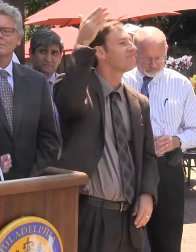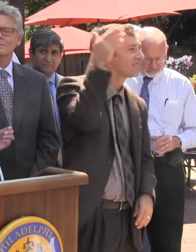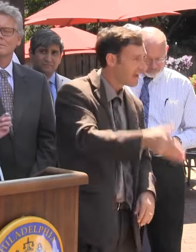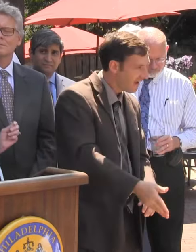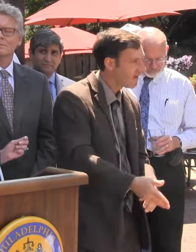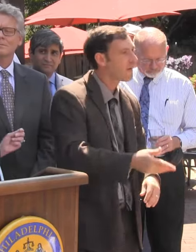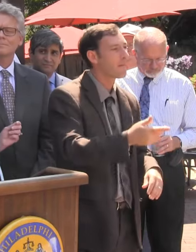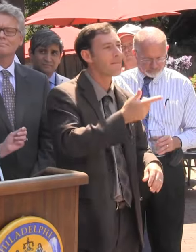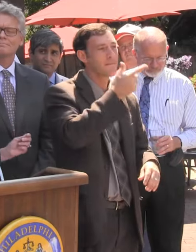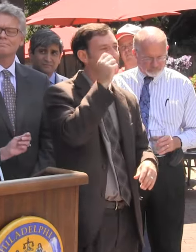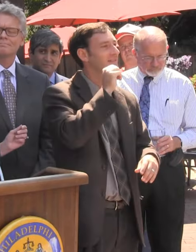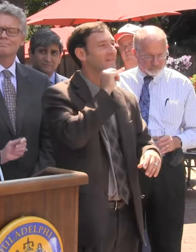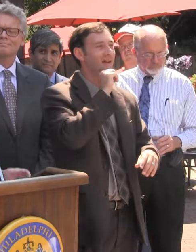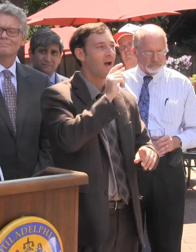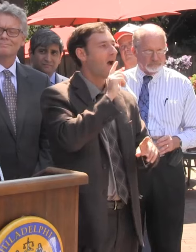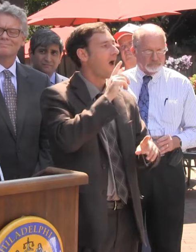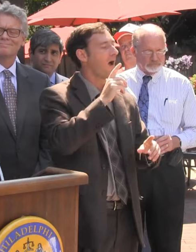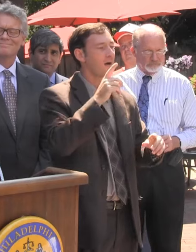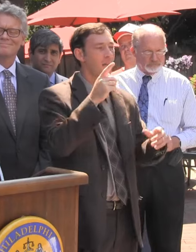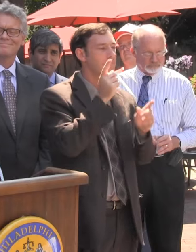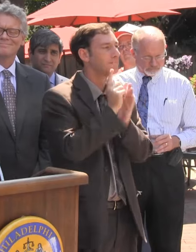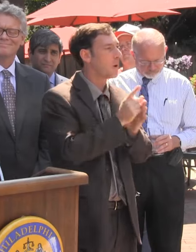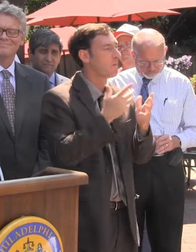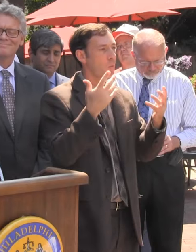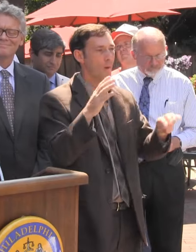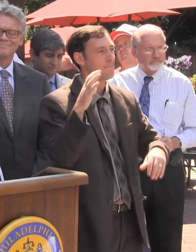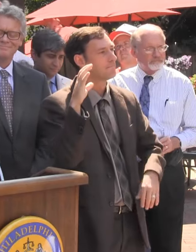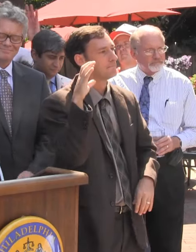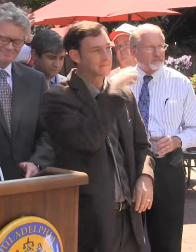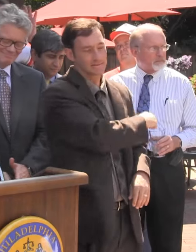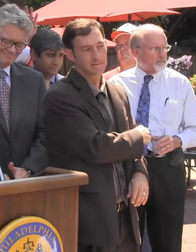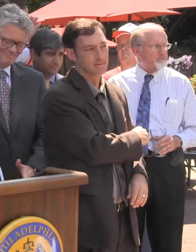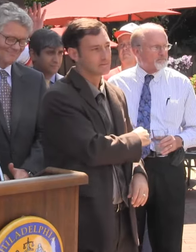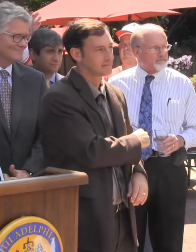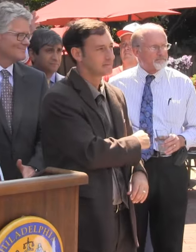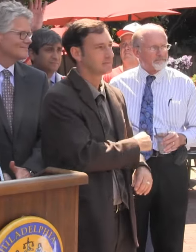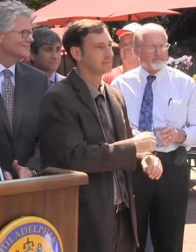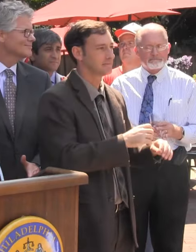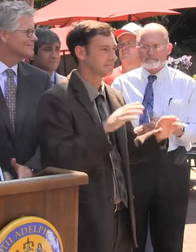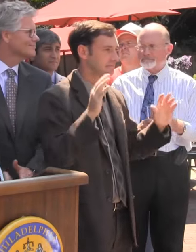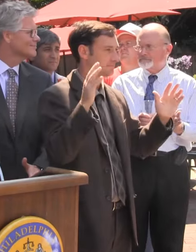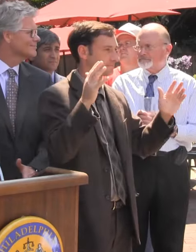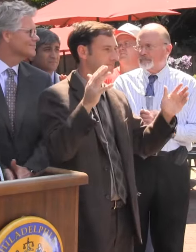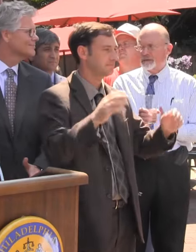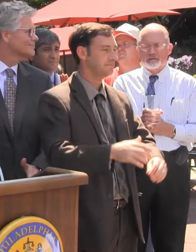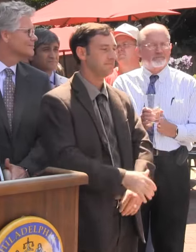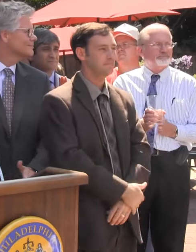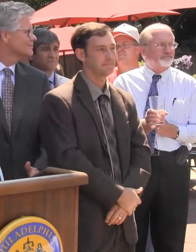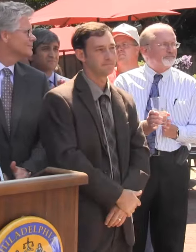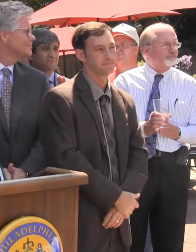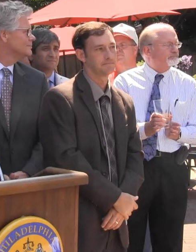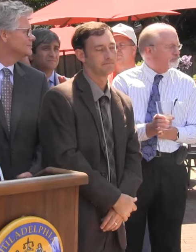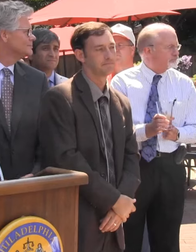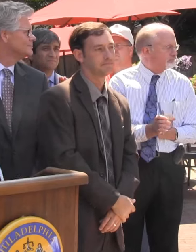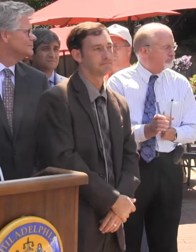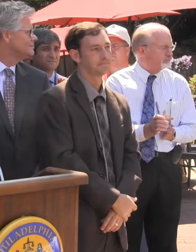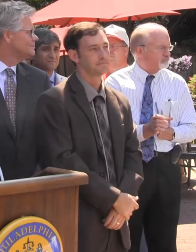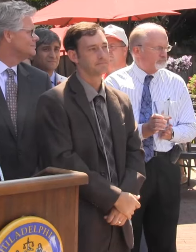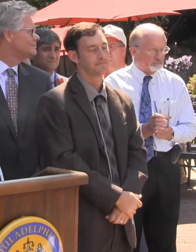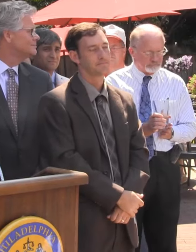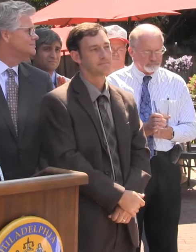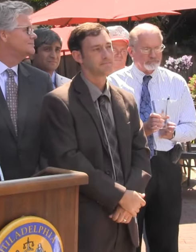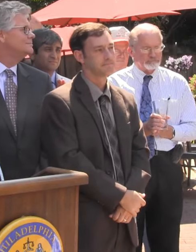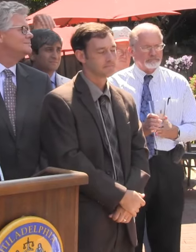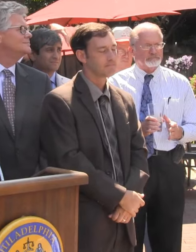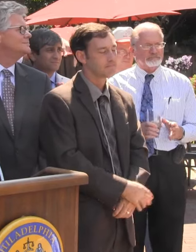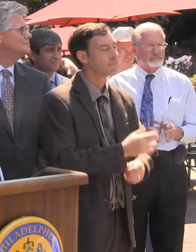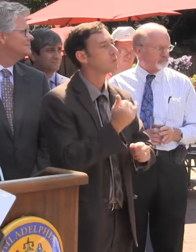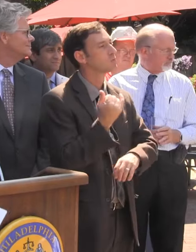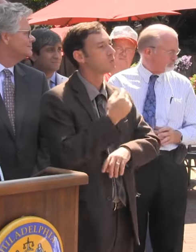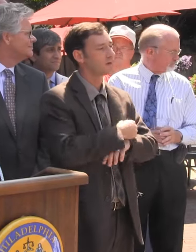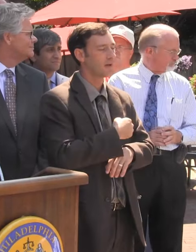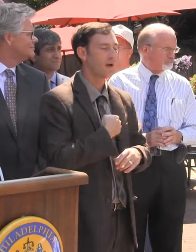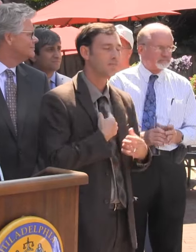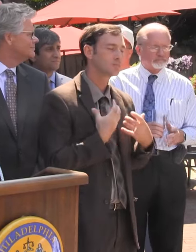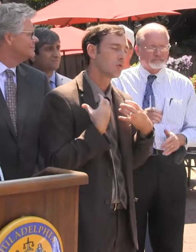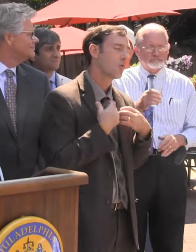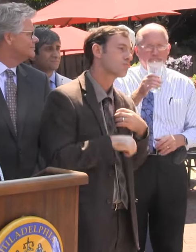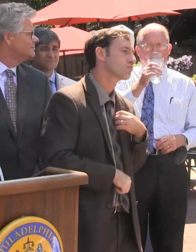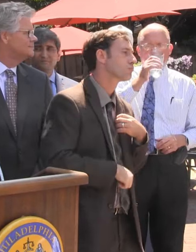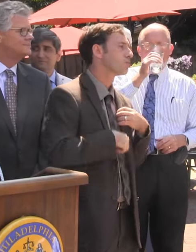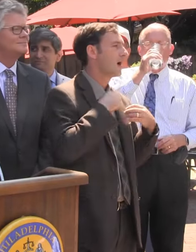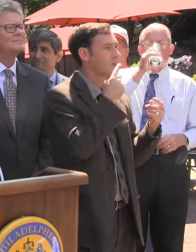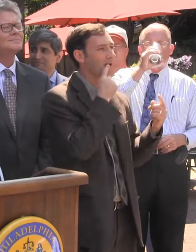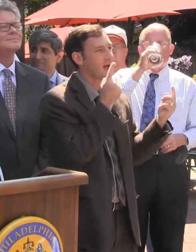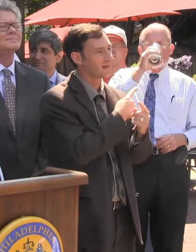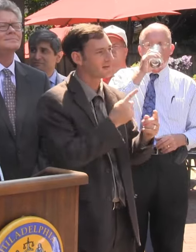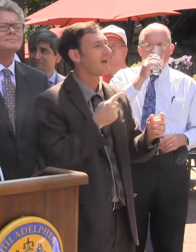this is not a moment to be missed. Today I am so proud to announce the I'll be there